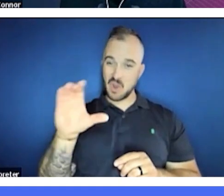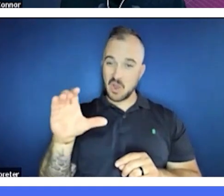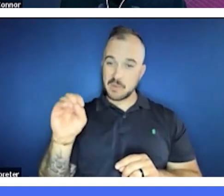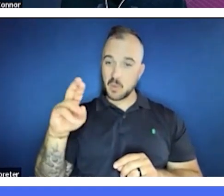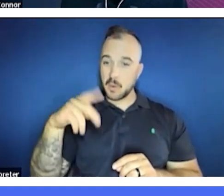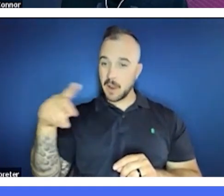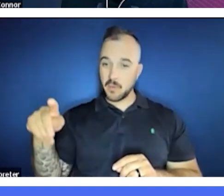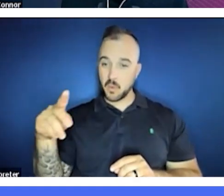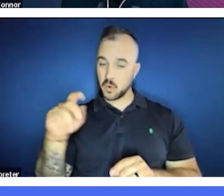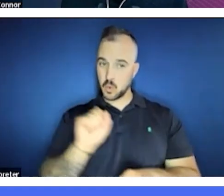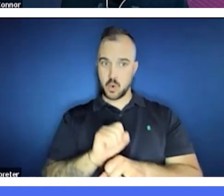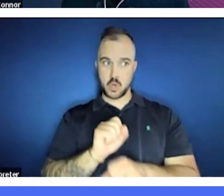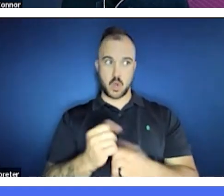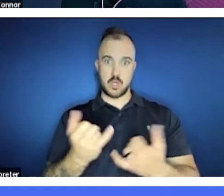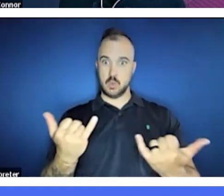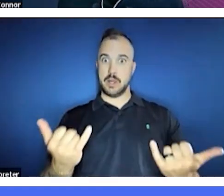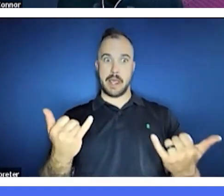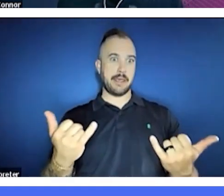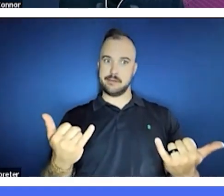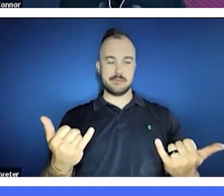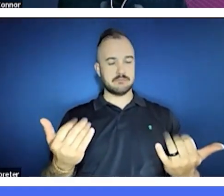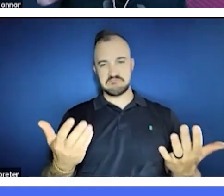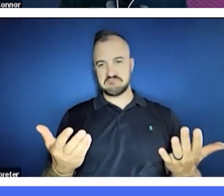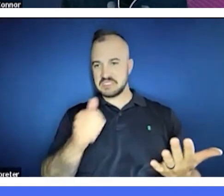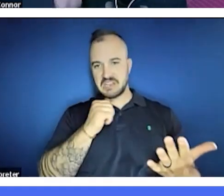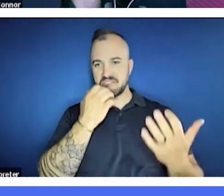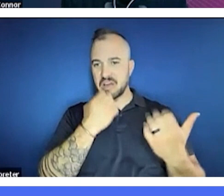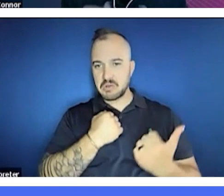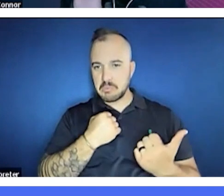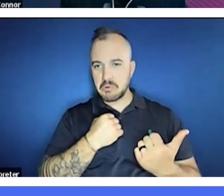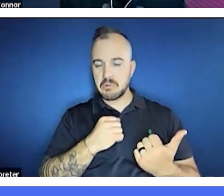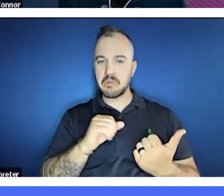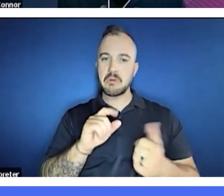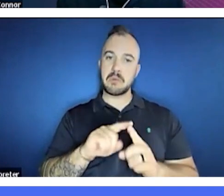on today, it may not be as valuable to you as if you have something in the moment to work on.